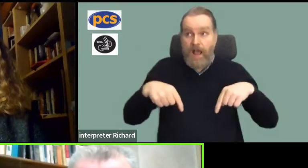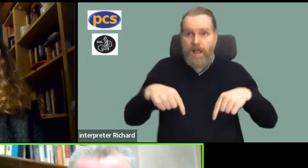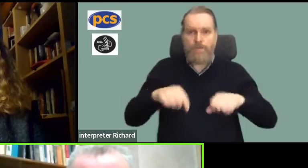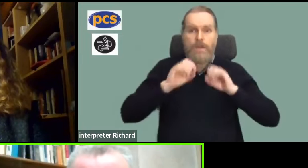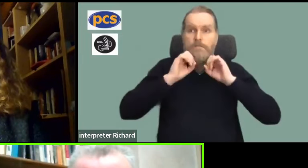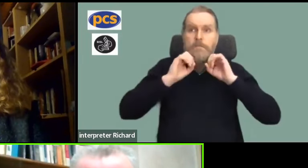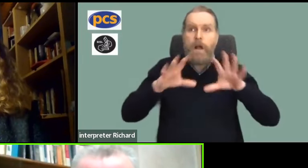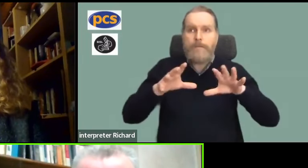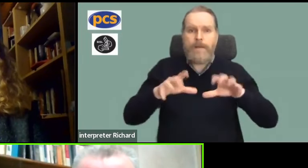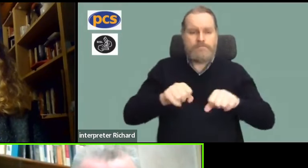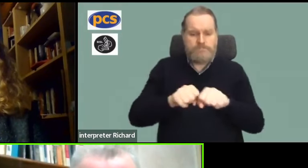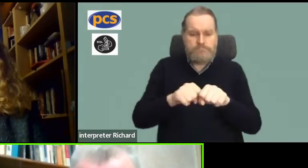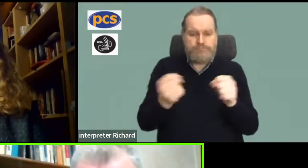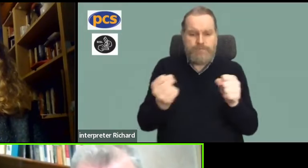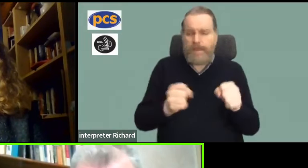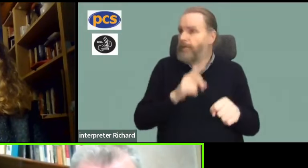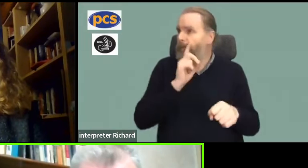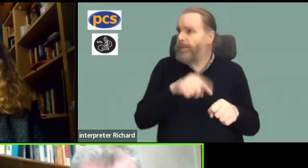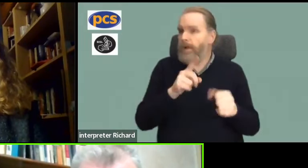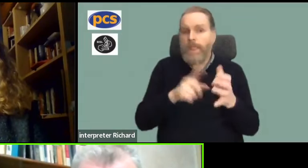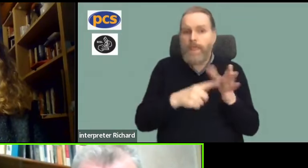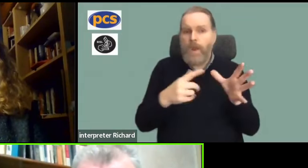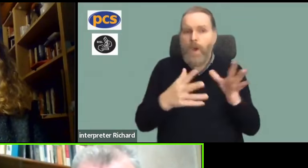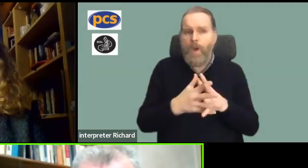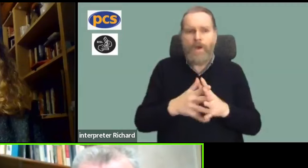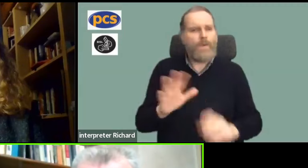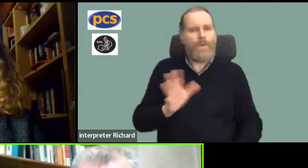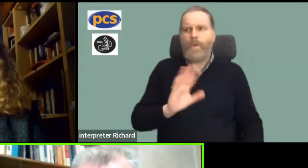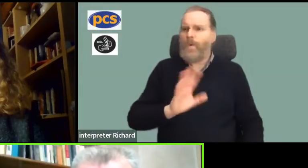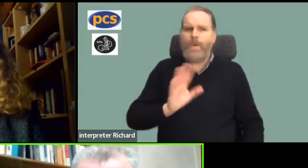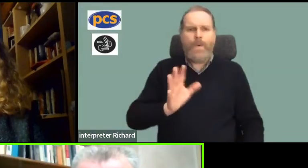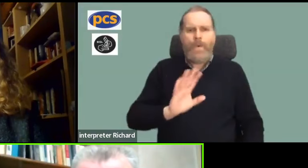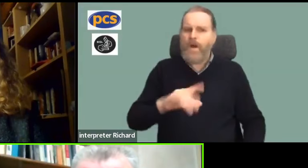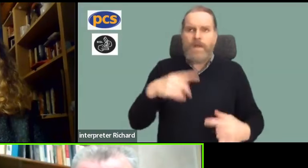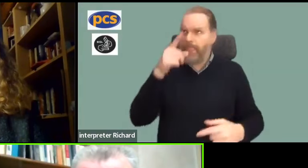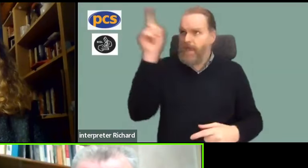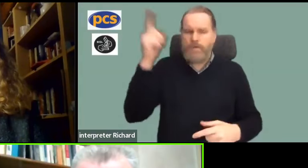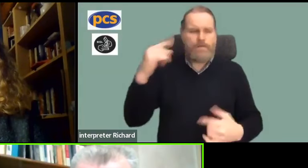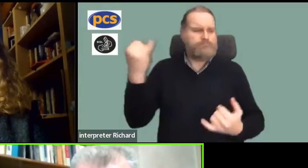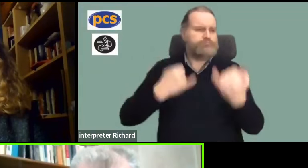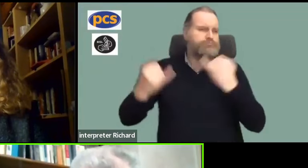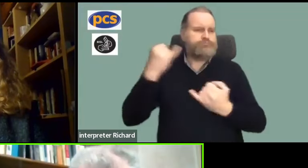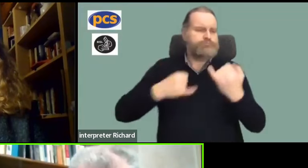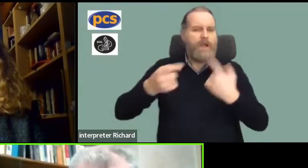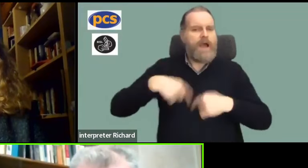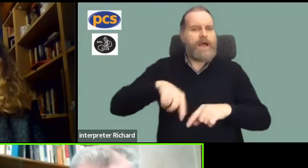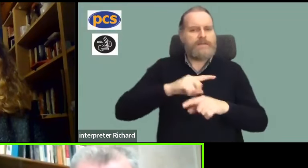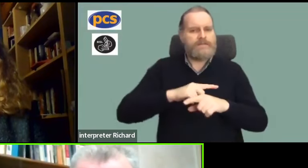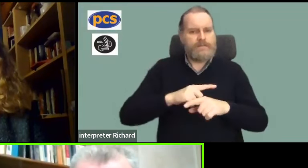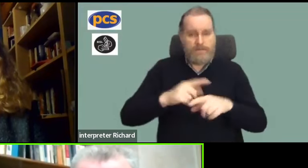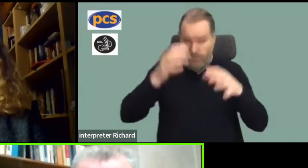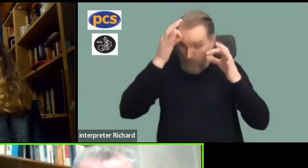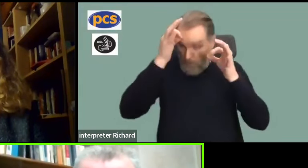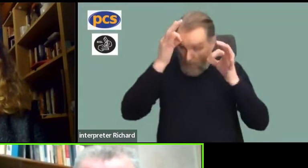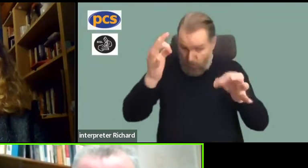and is is anything I was to say I was to say here that clearly , would immediately , would immediately be used against the the Union, and viduals